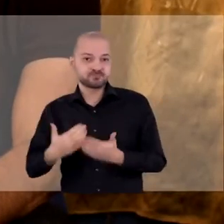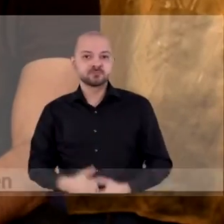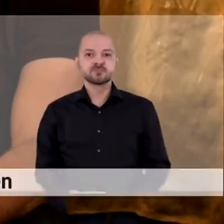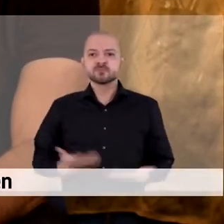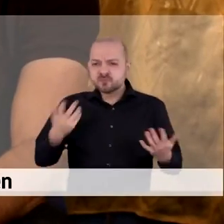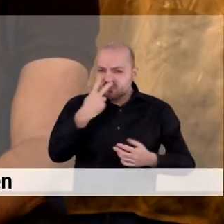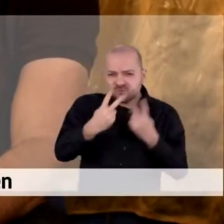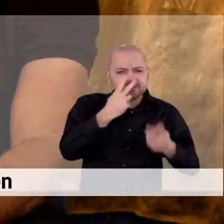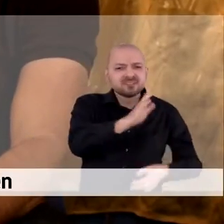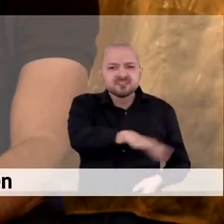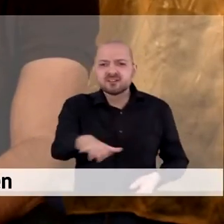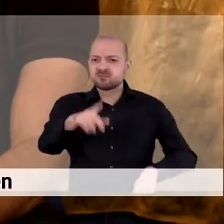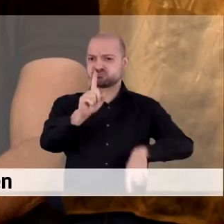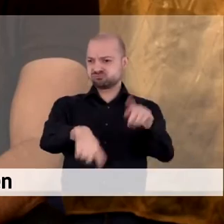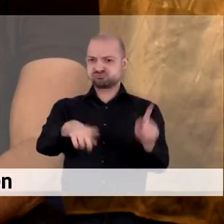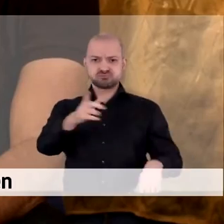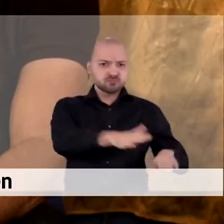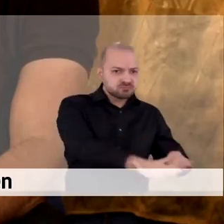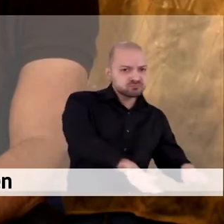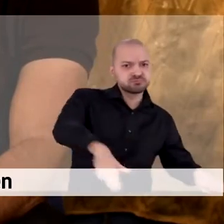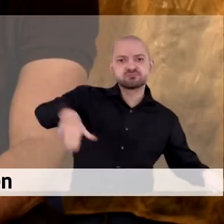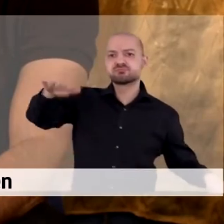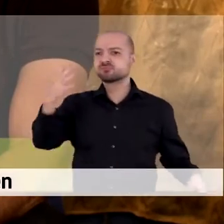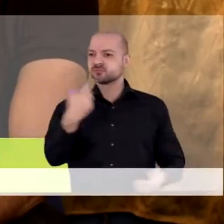Claudia Mechela, social education worker and lecturer